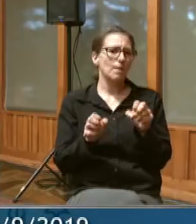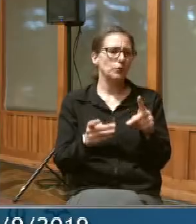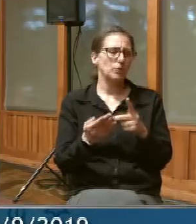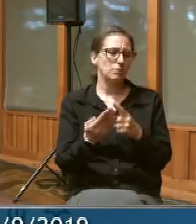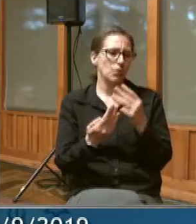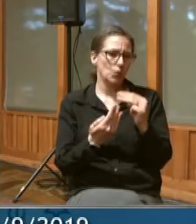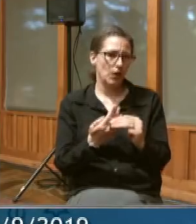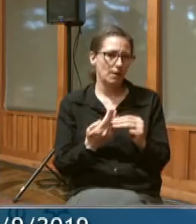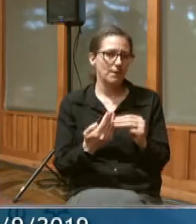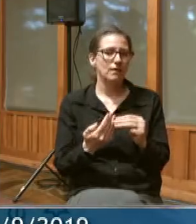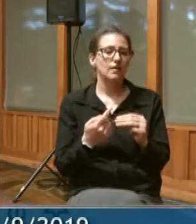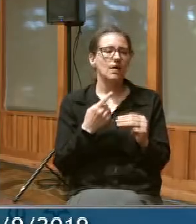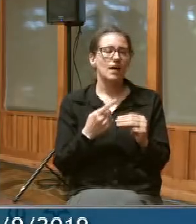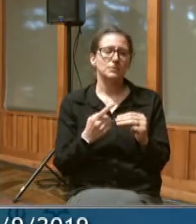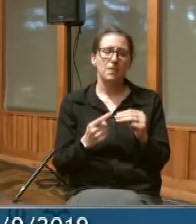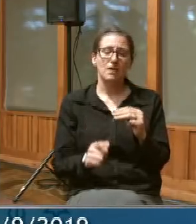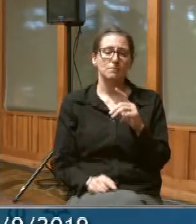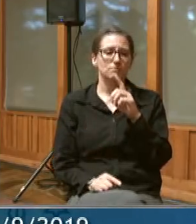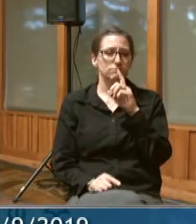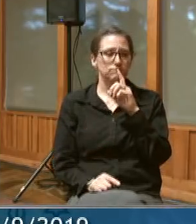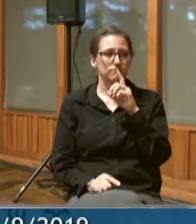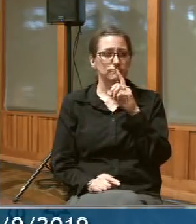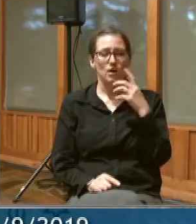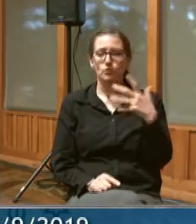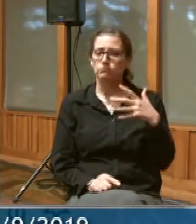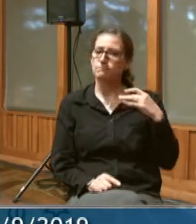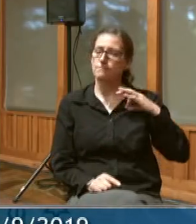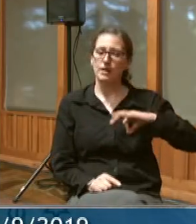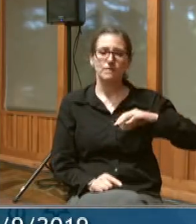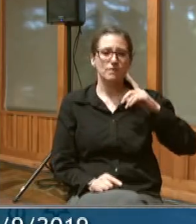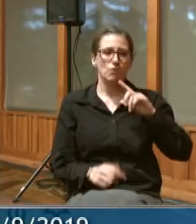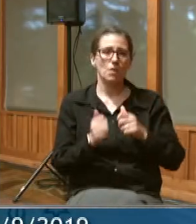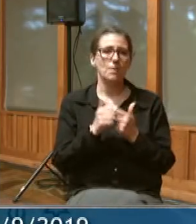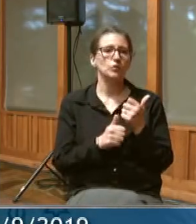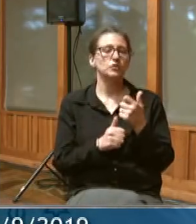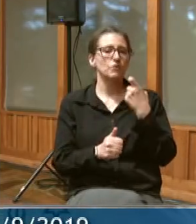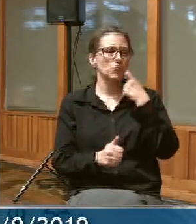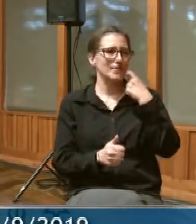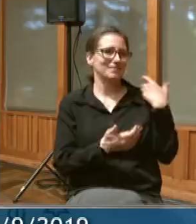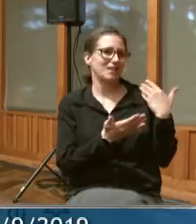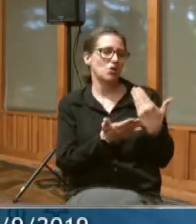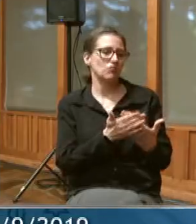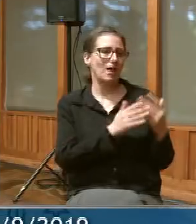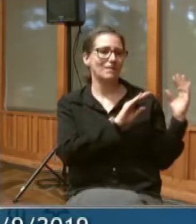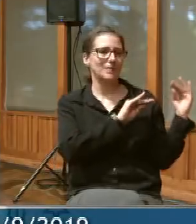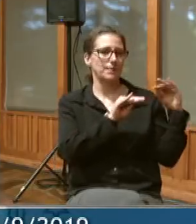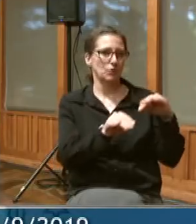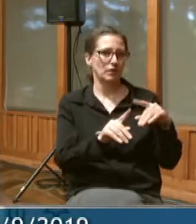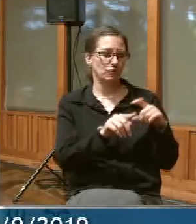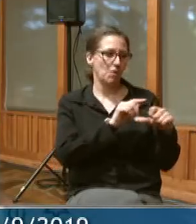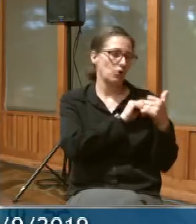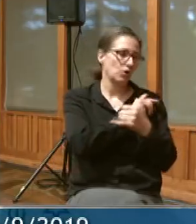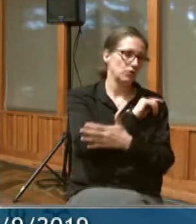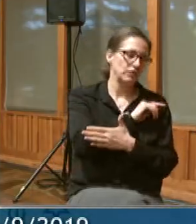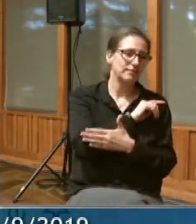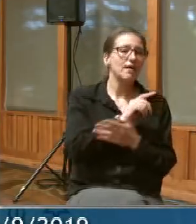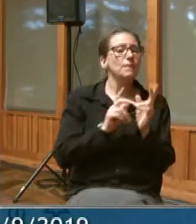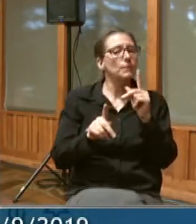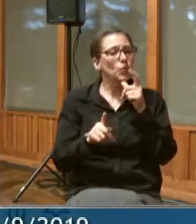CUSTOMERS TODAY AND TALK ABOUT SOME OF THE STORIES. ECONOMIC OPPORTUNITY PROGRAM HAVE BEEN A BLESSING FOR MOST OF